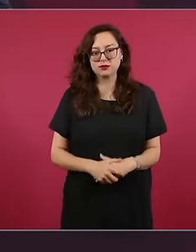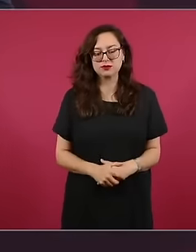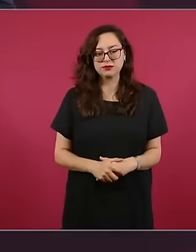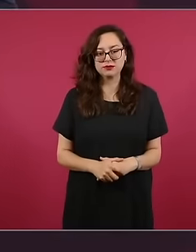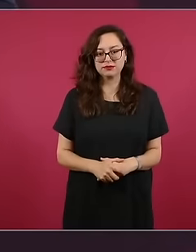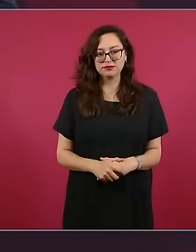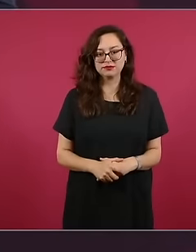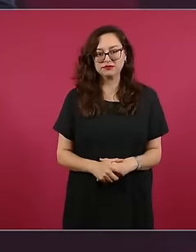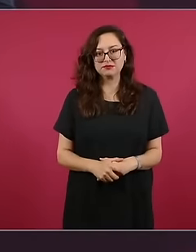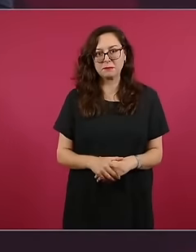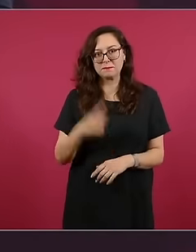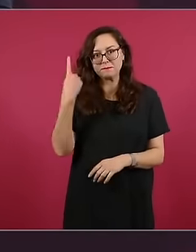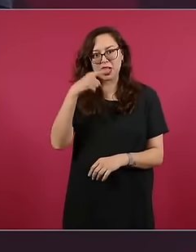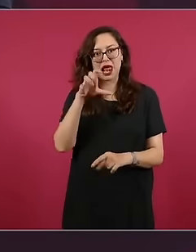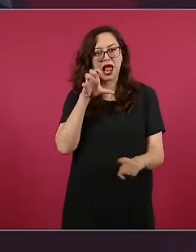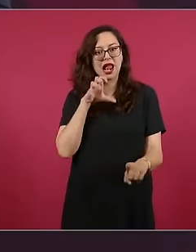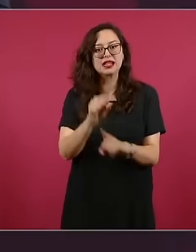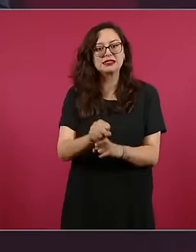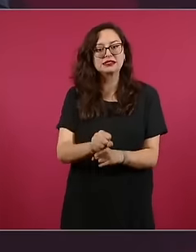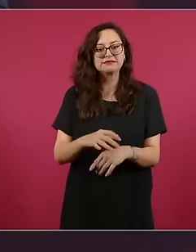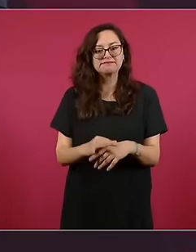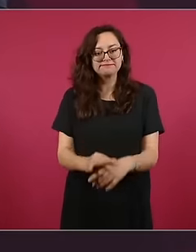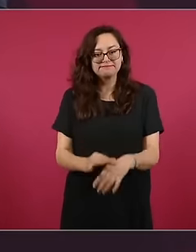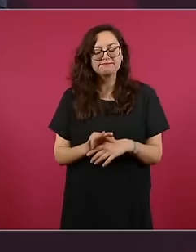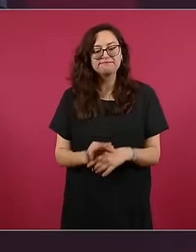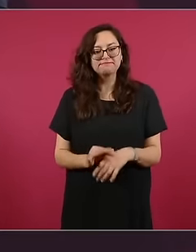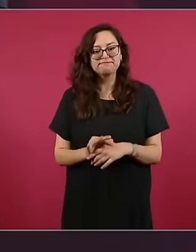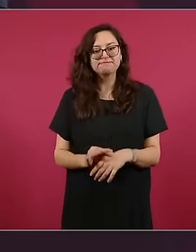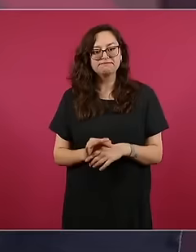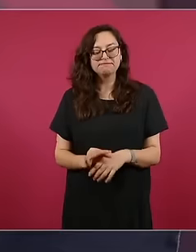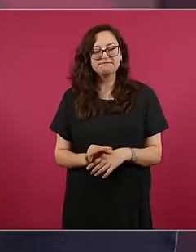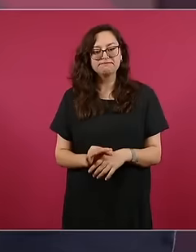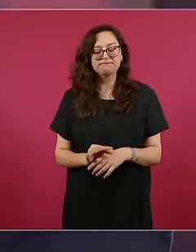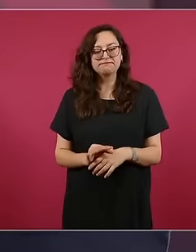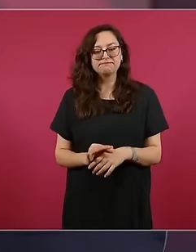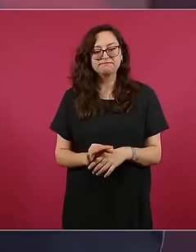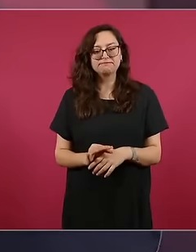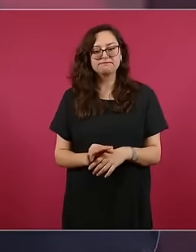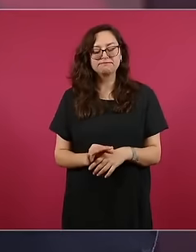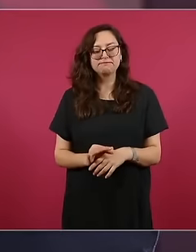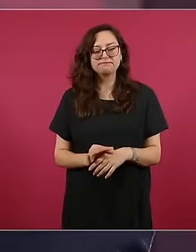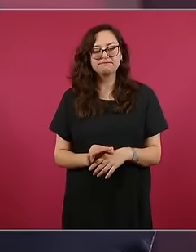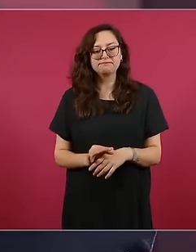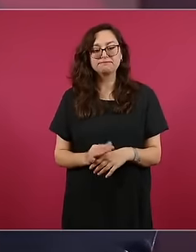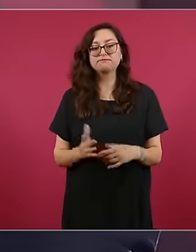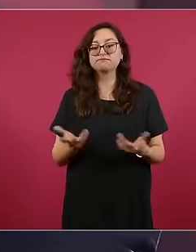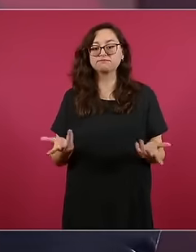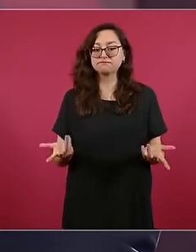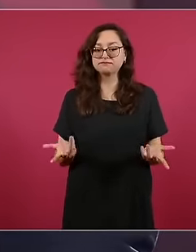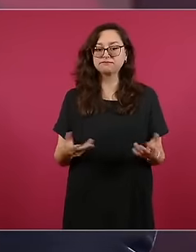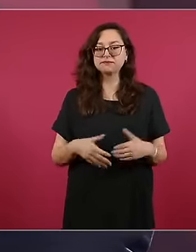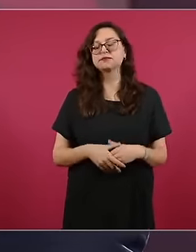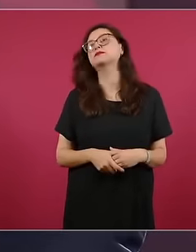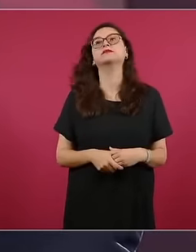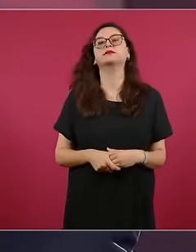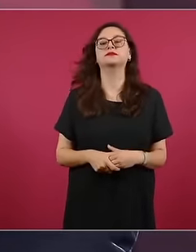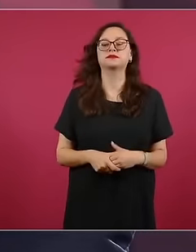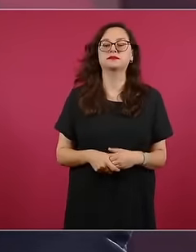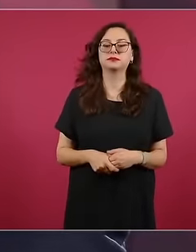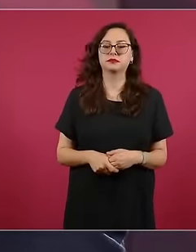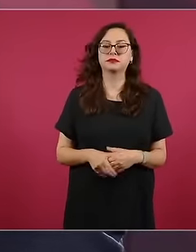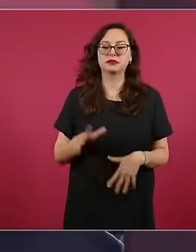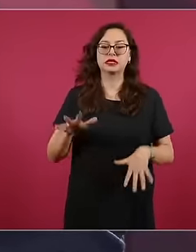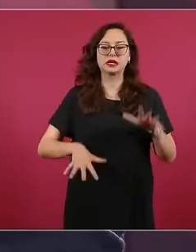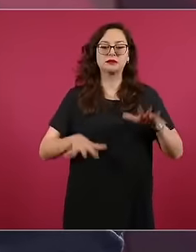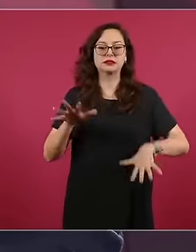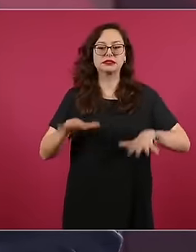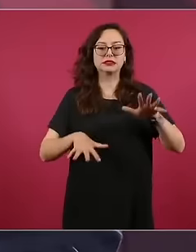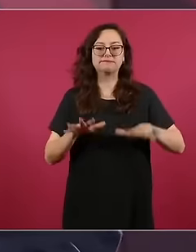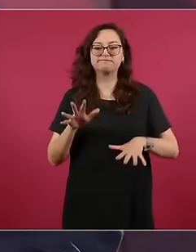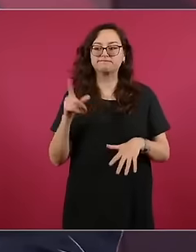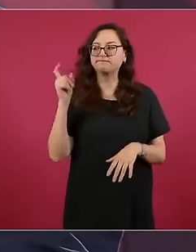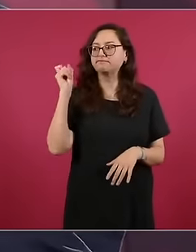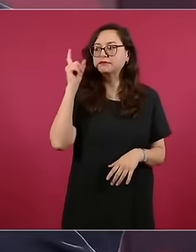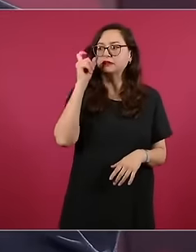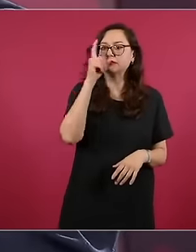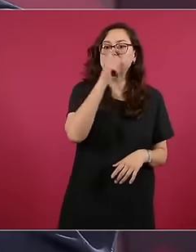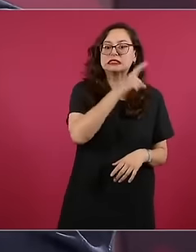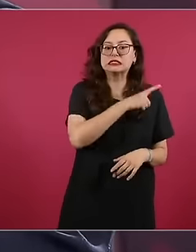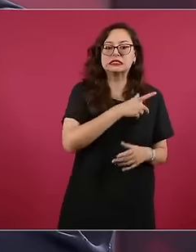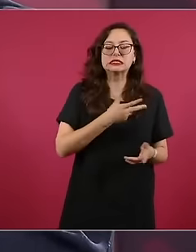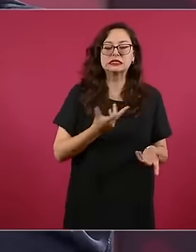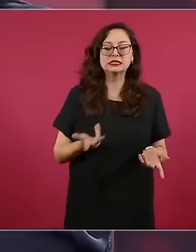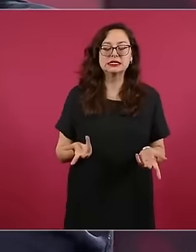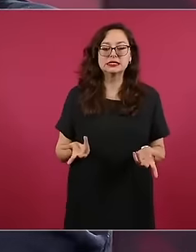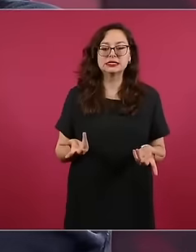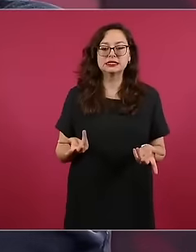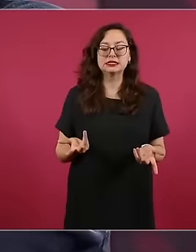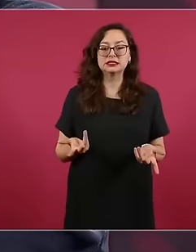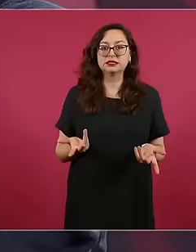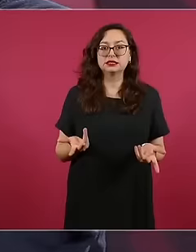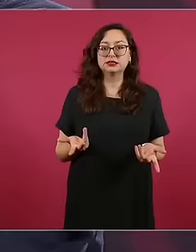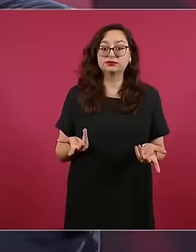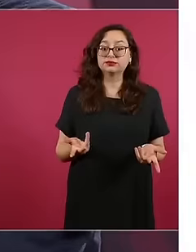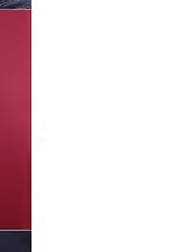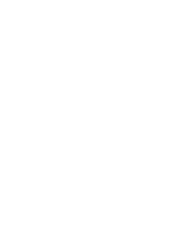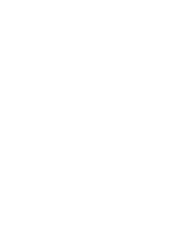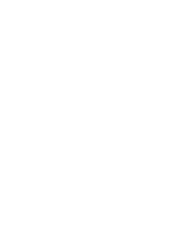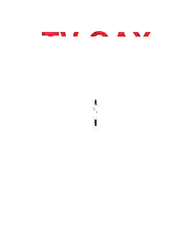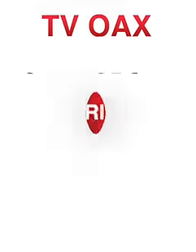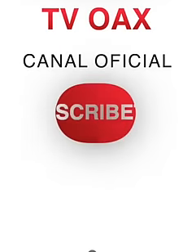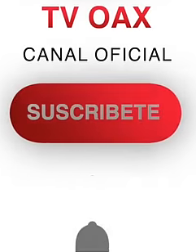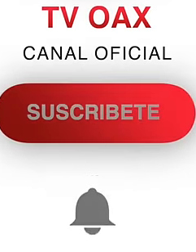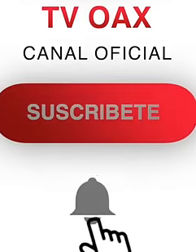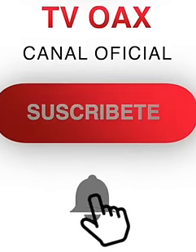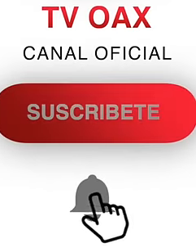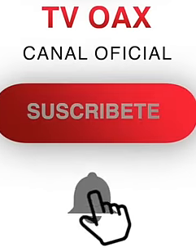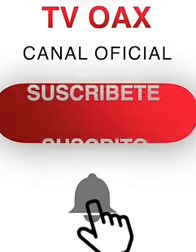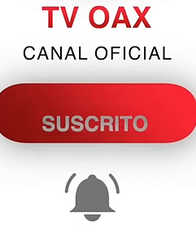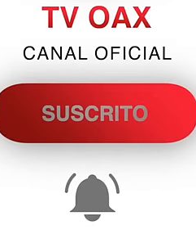ideals come true. There are things that are very difficult, for example, everything that has to do with violence,